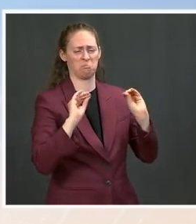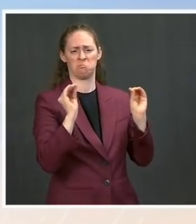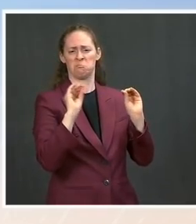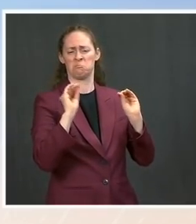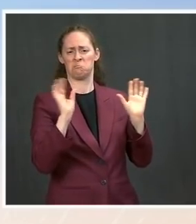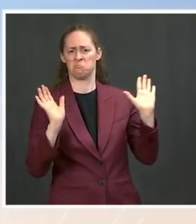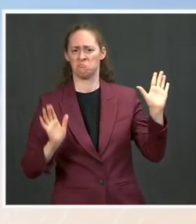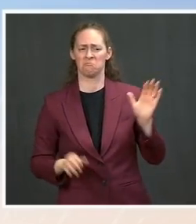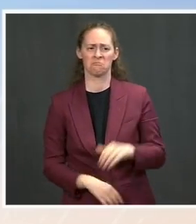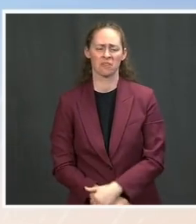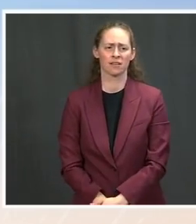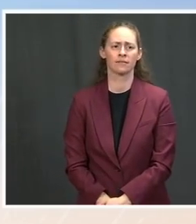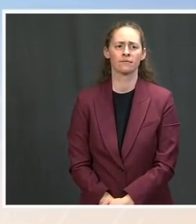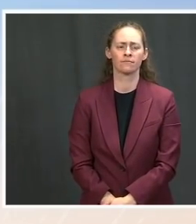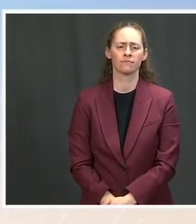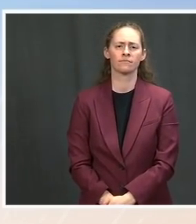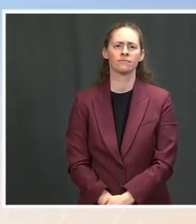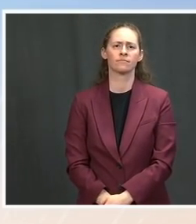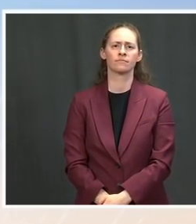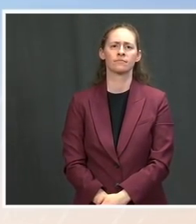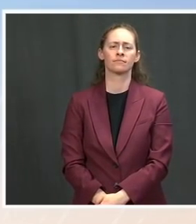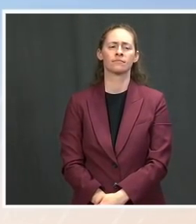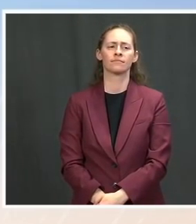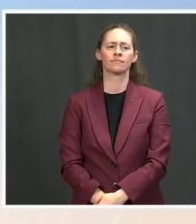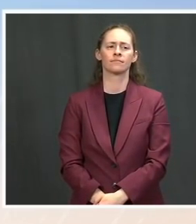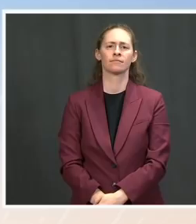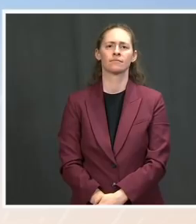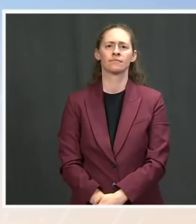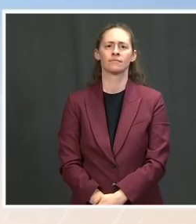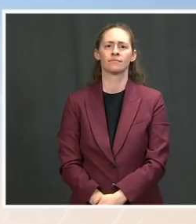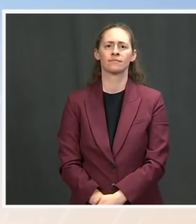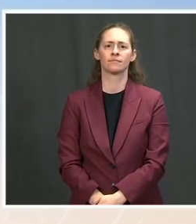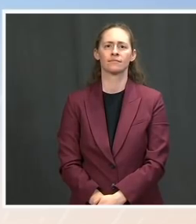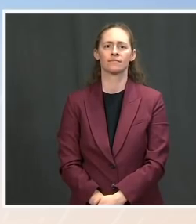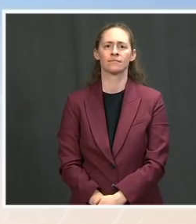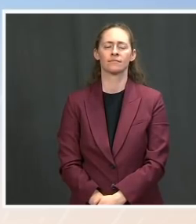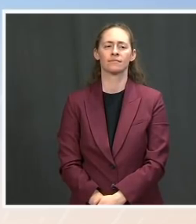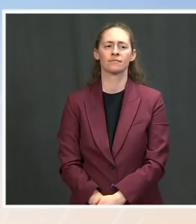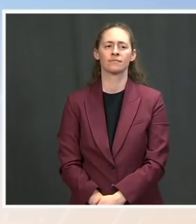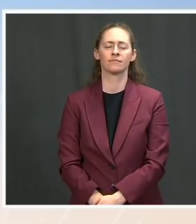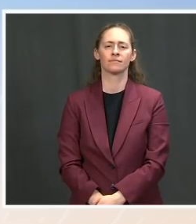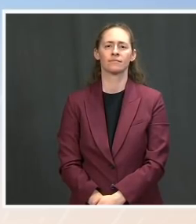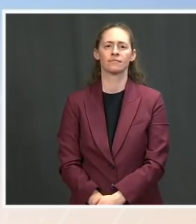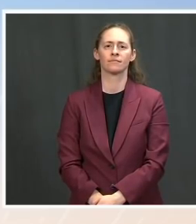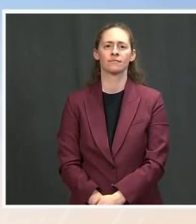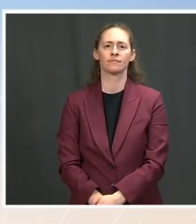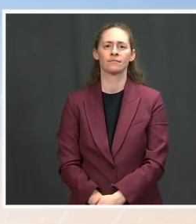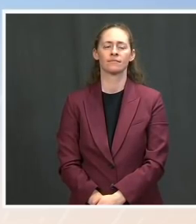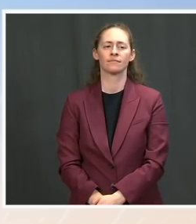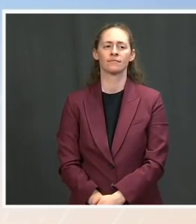Ms. Psaki: Fun. The Press: Yeah, fun. Taxes goes for the last one in the back, right? Ms. Psaki: That's right. That's right.